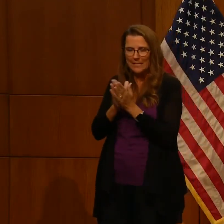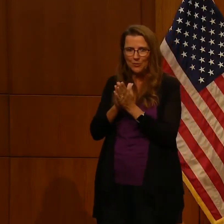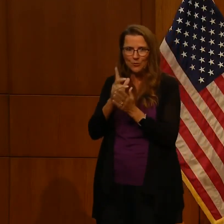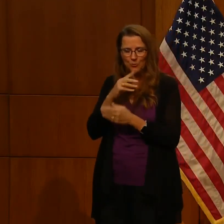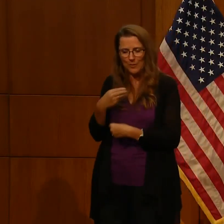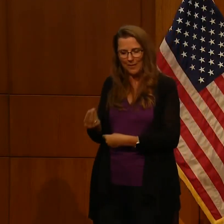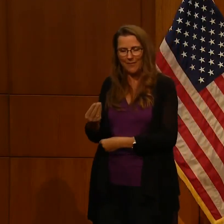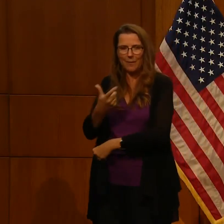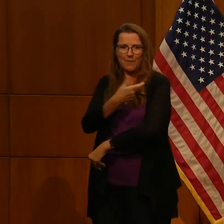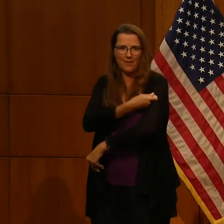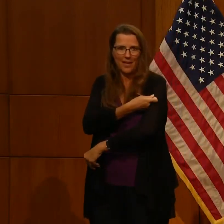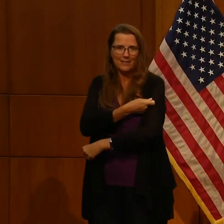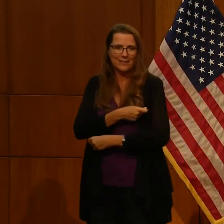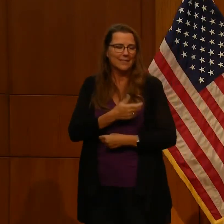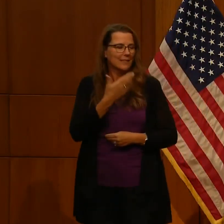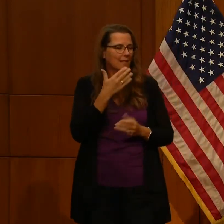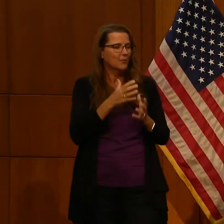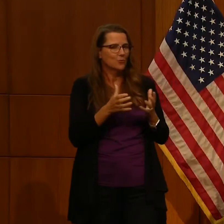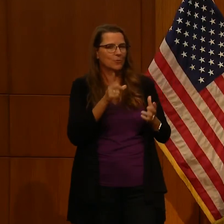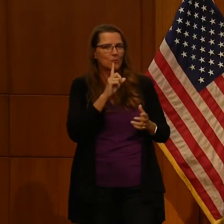MAKE SURE HE GETS THAT VACCINE.